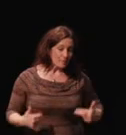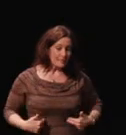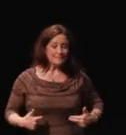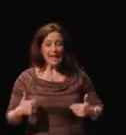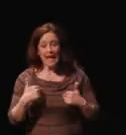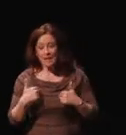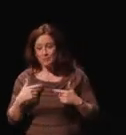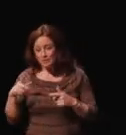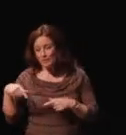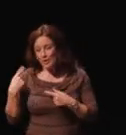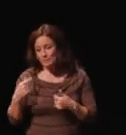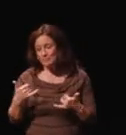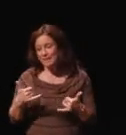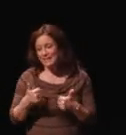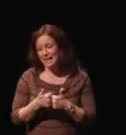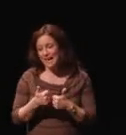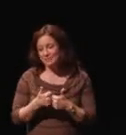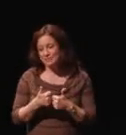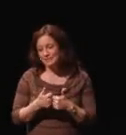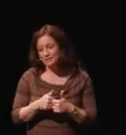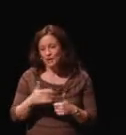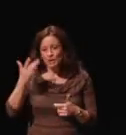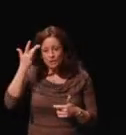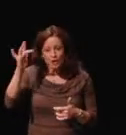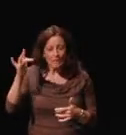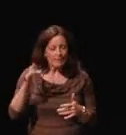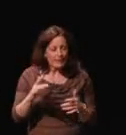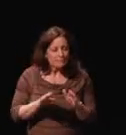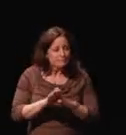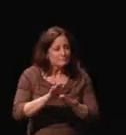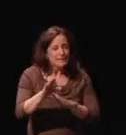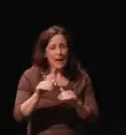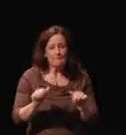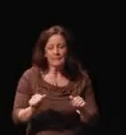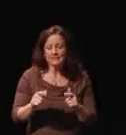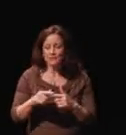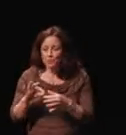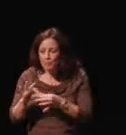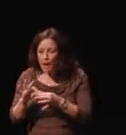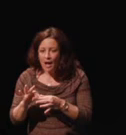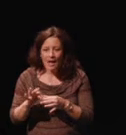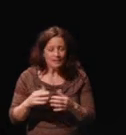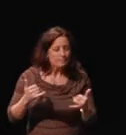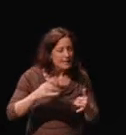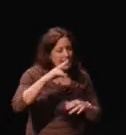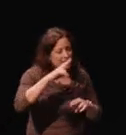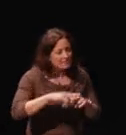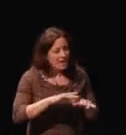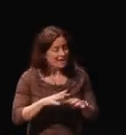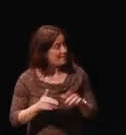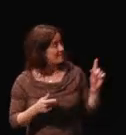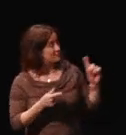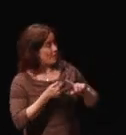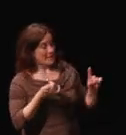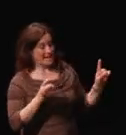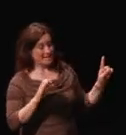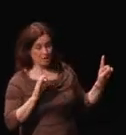to have fun, to sharpen abilities, to bond. This picture is from the 1800, and this is some people playing